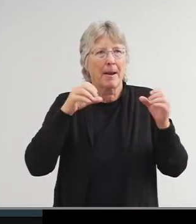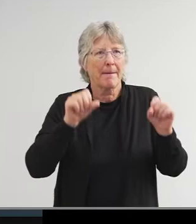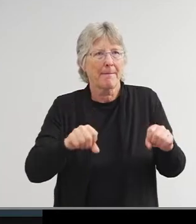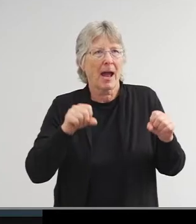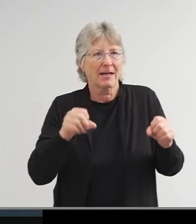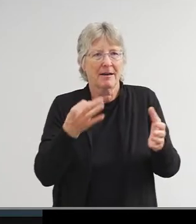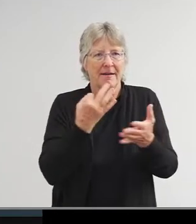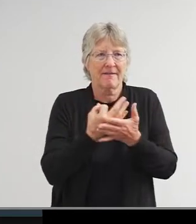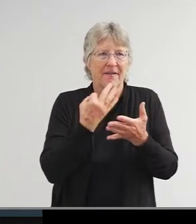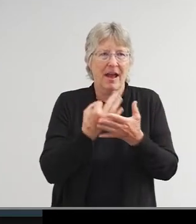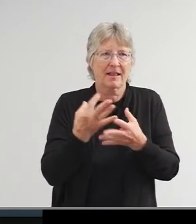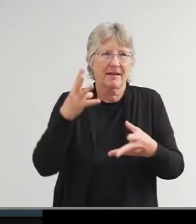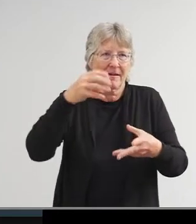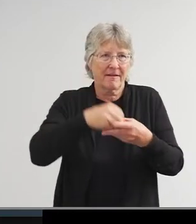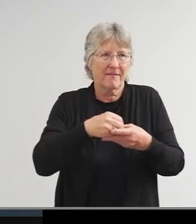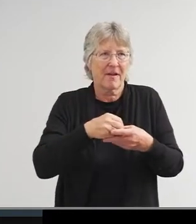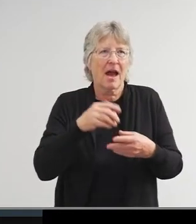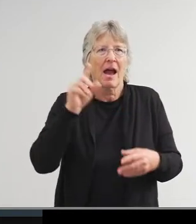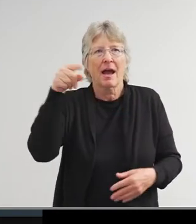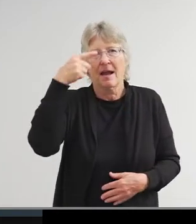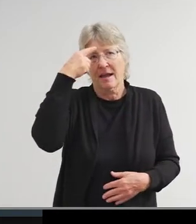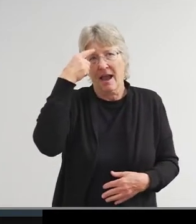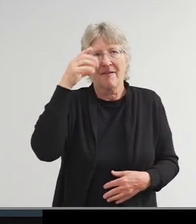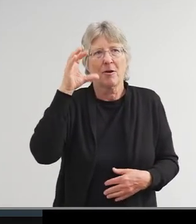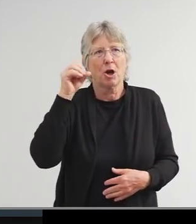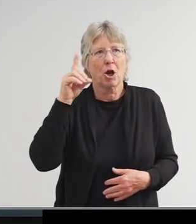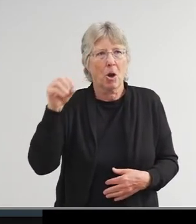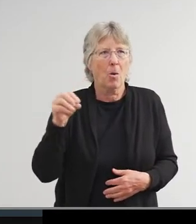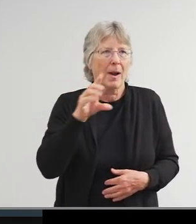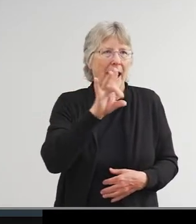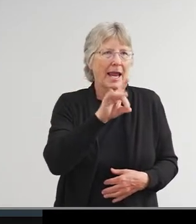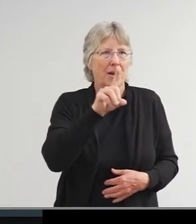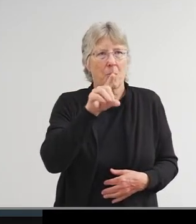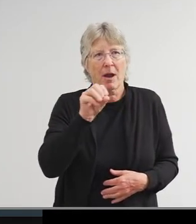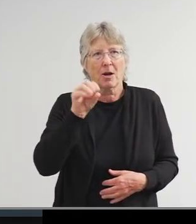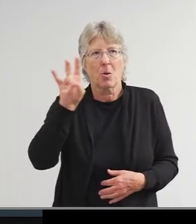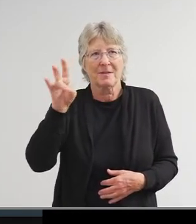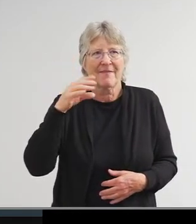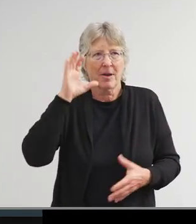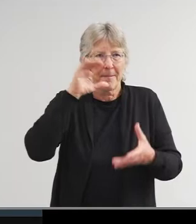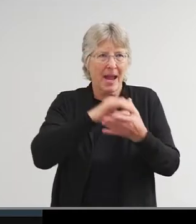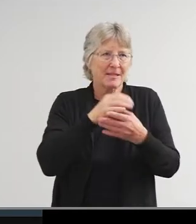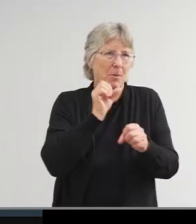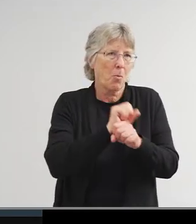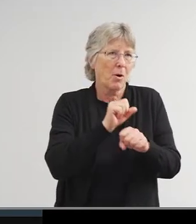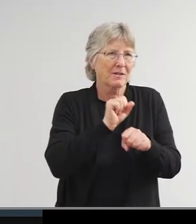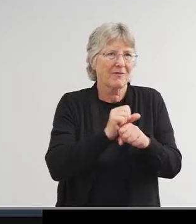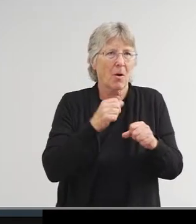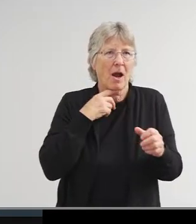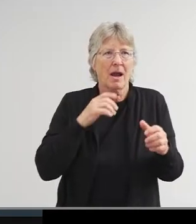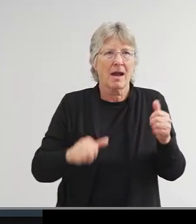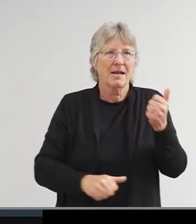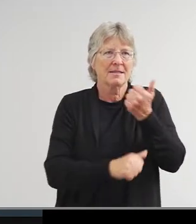under government code 1091 and 87,100. My husband works for a subcontractor who has done work for the payee.